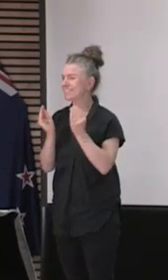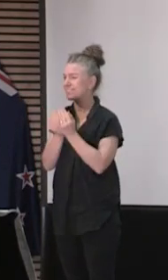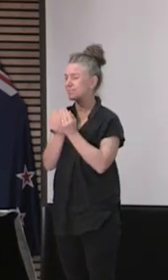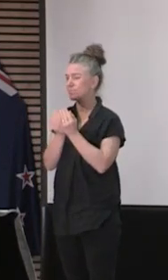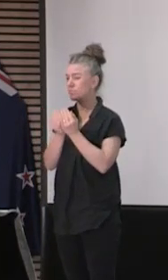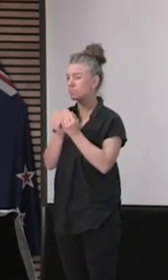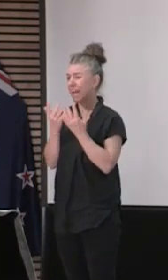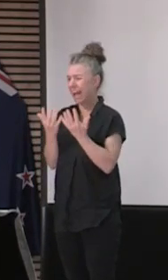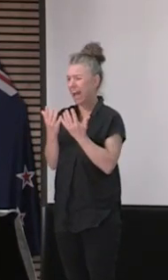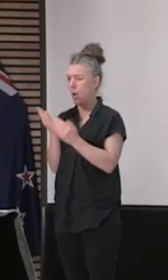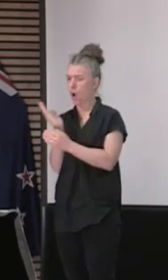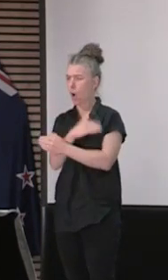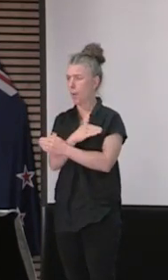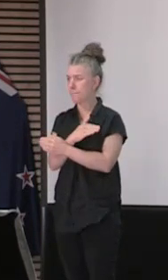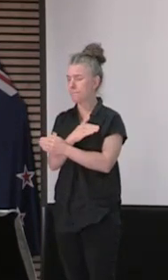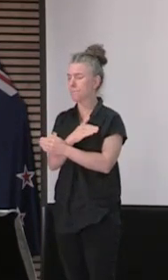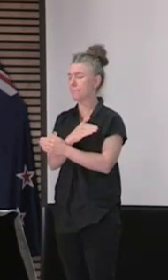the regional flights tobring them to your hubs afterthat? Yes, after the 14 days.